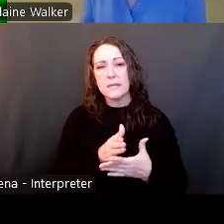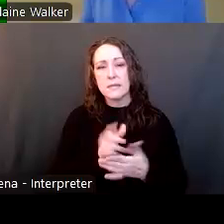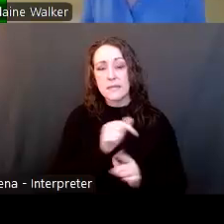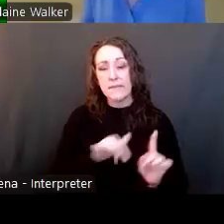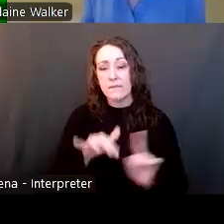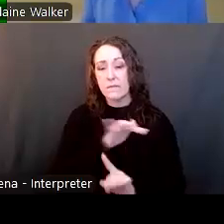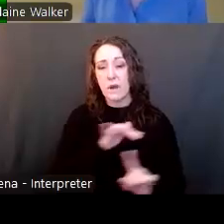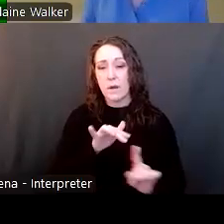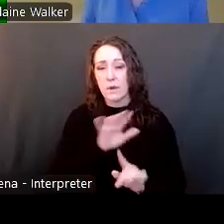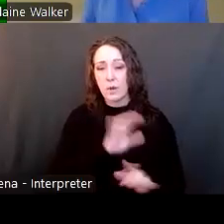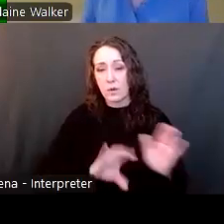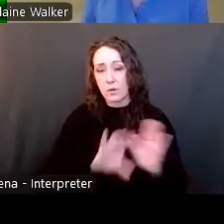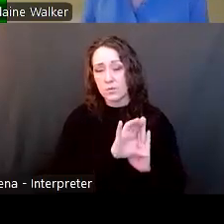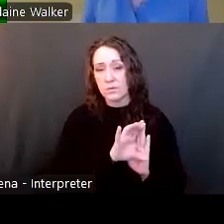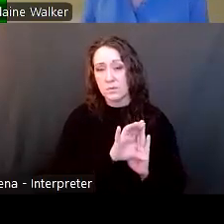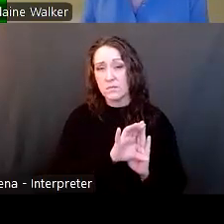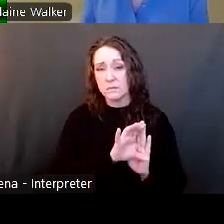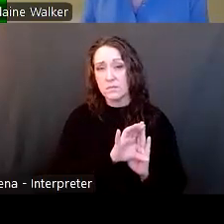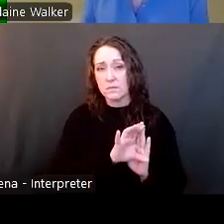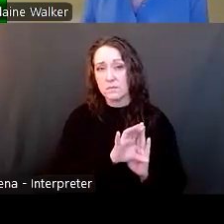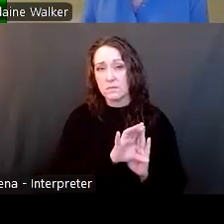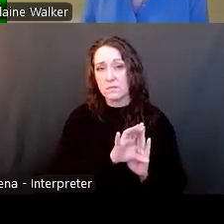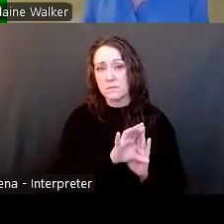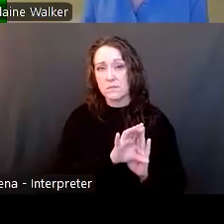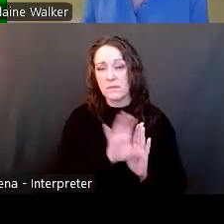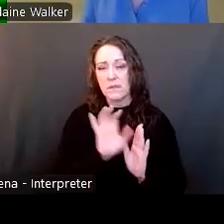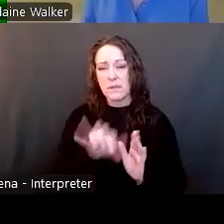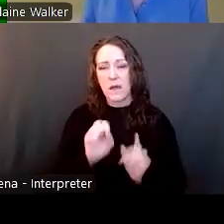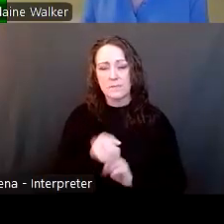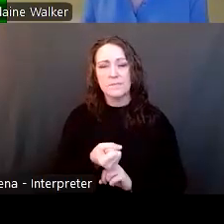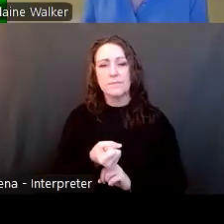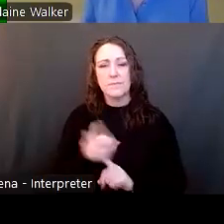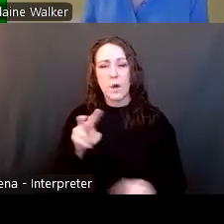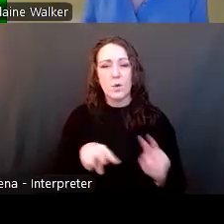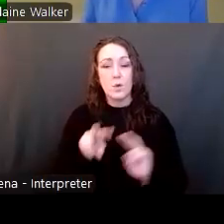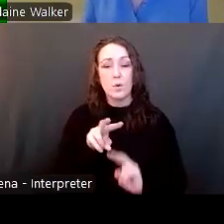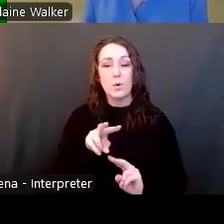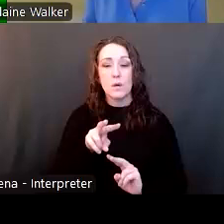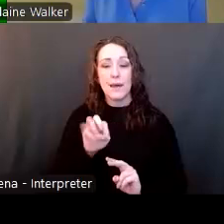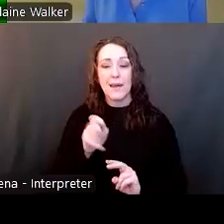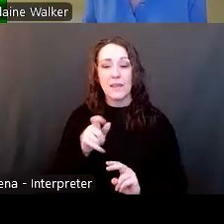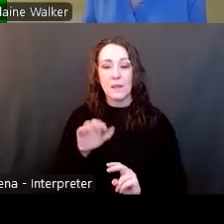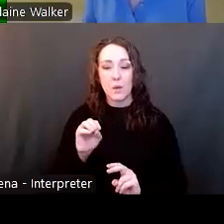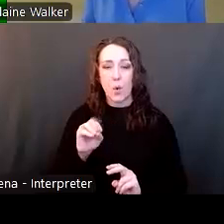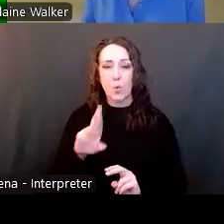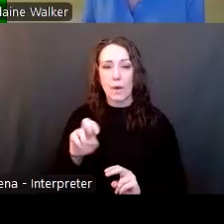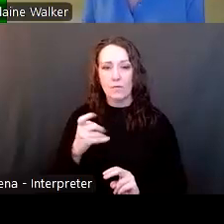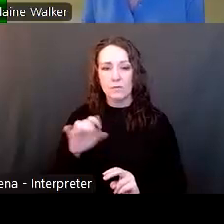characteristics um in this case looking at ethn racial minority density and cical